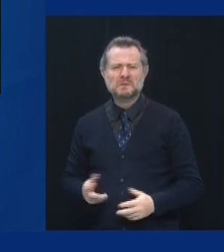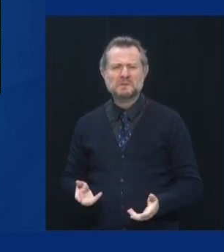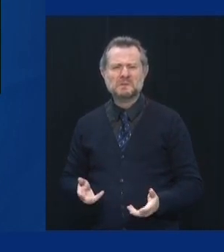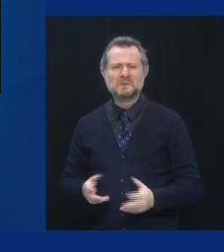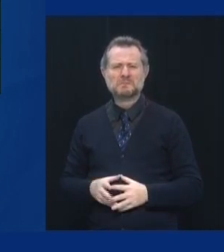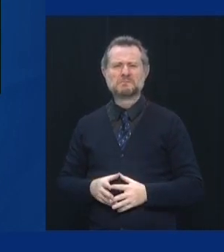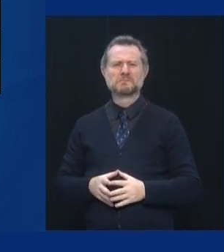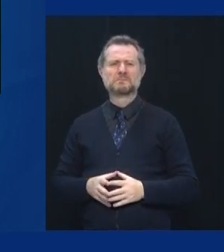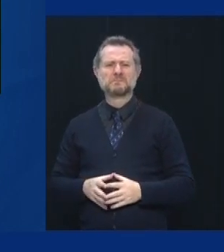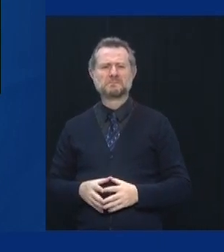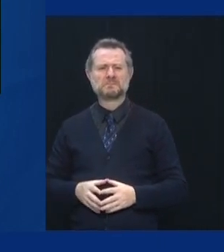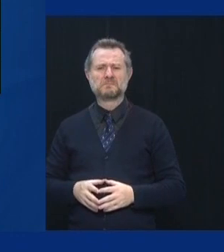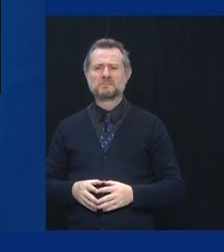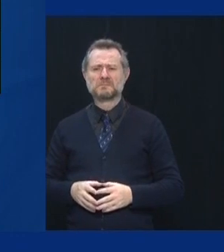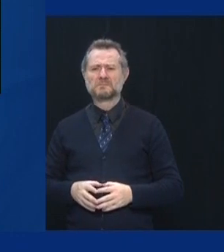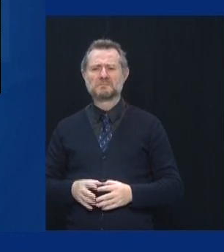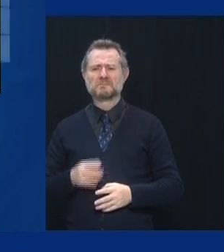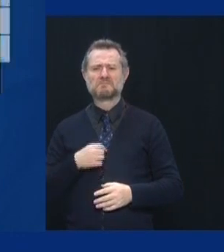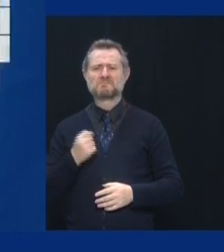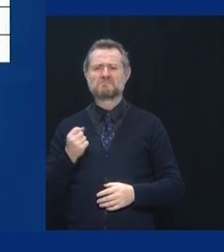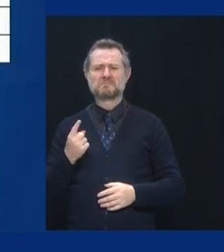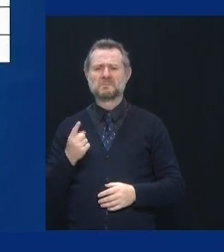ISLAND, YOU HAVE 100% DOWN TO